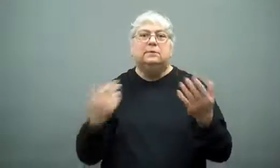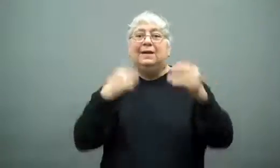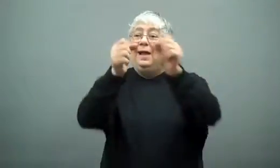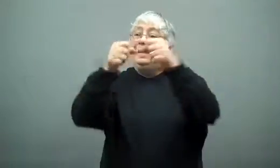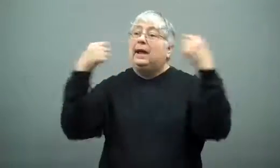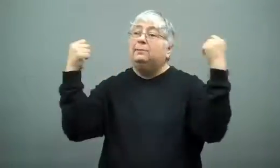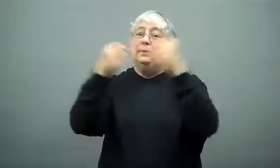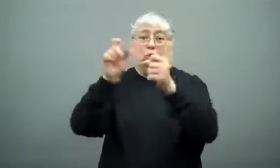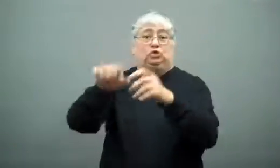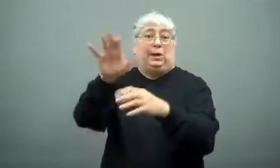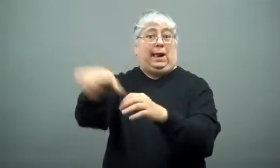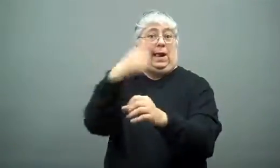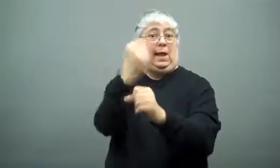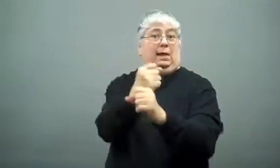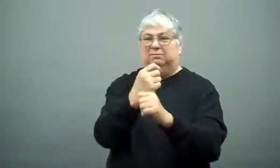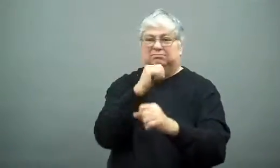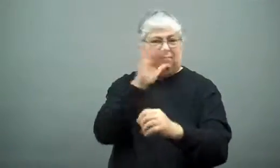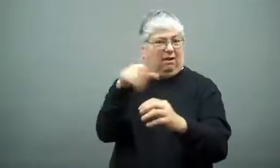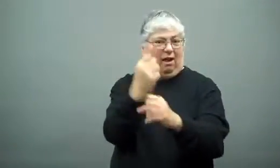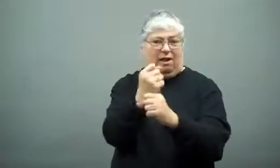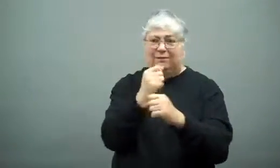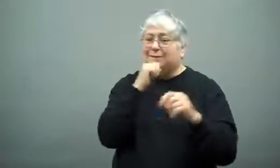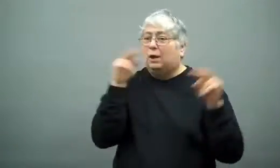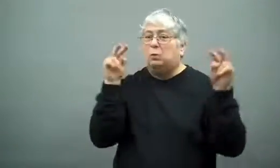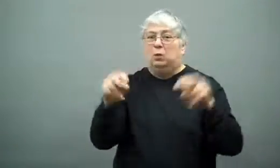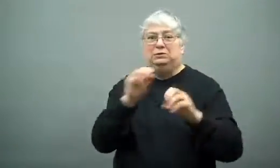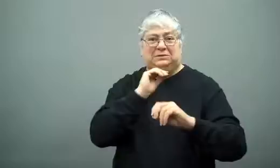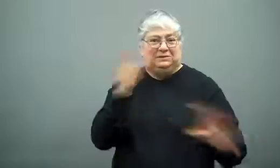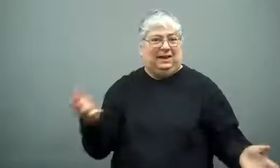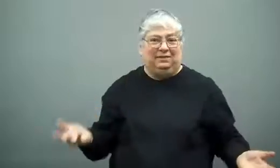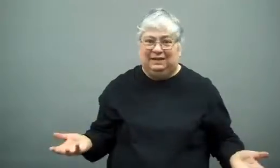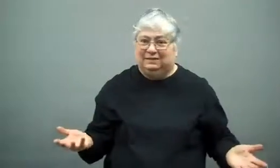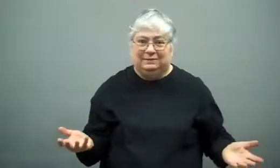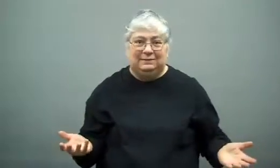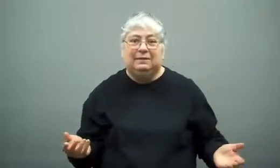The drug cabinet wasn't locked and was not kept under observation.